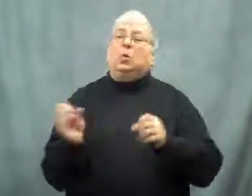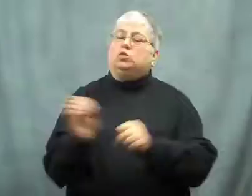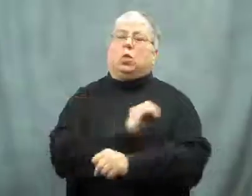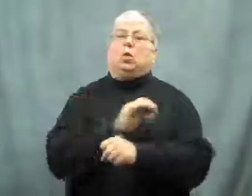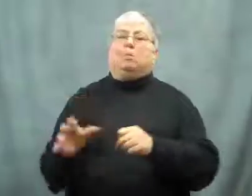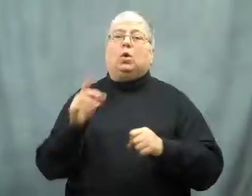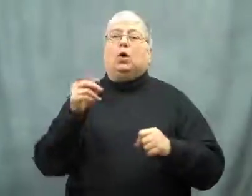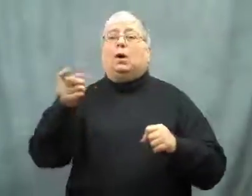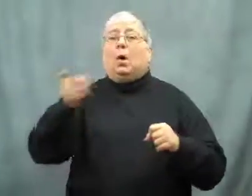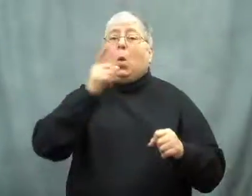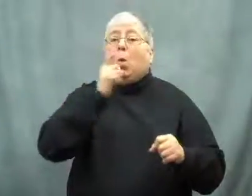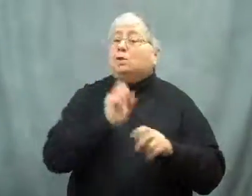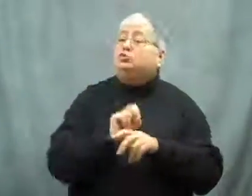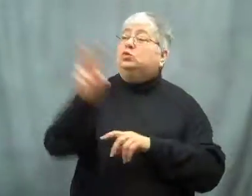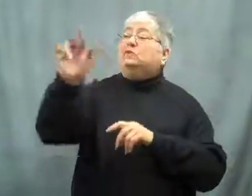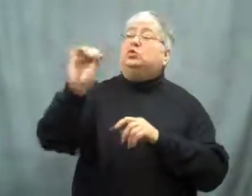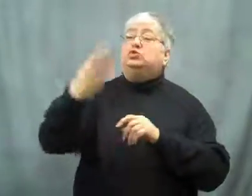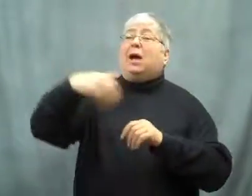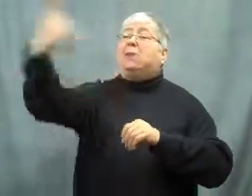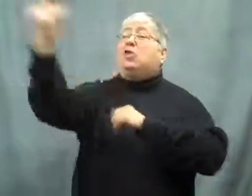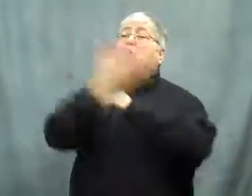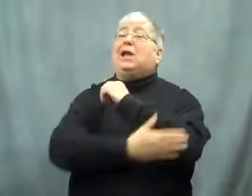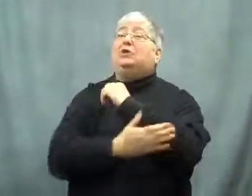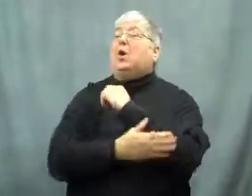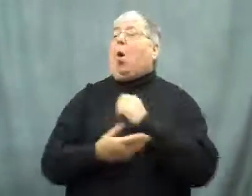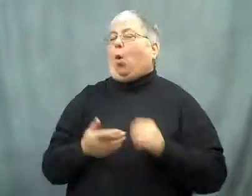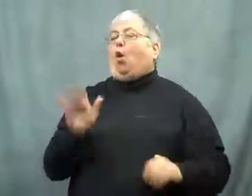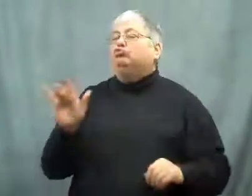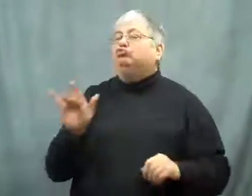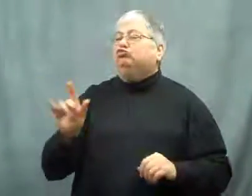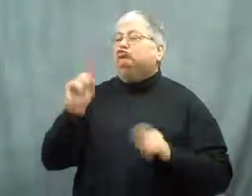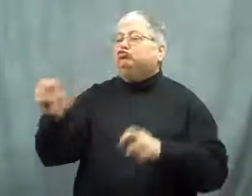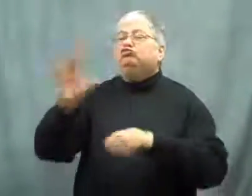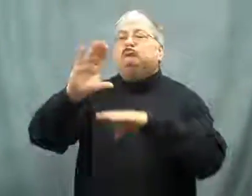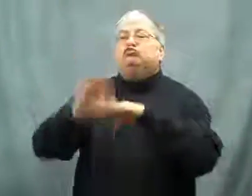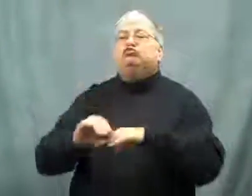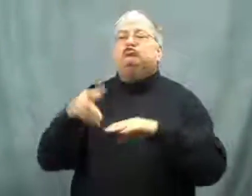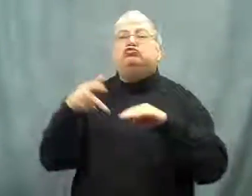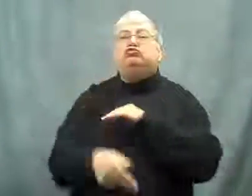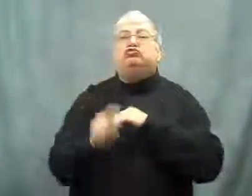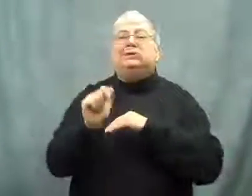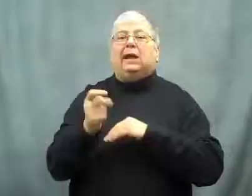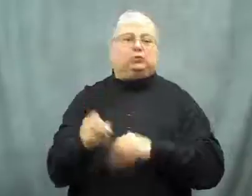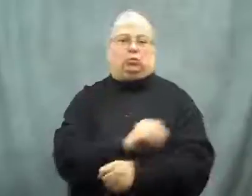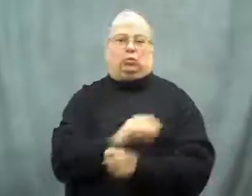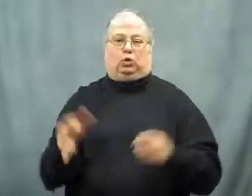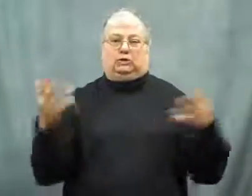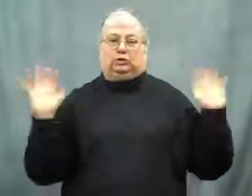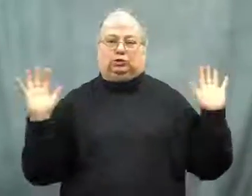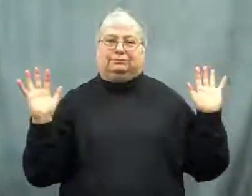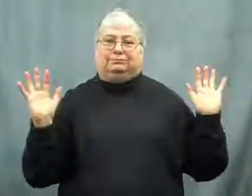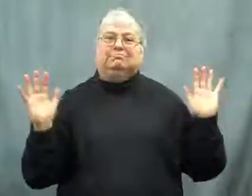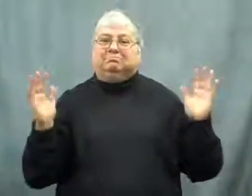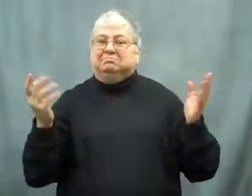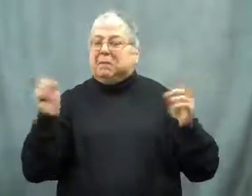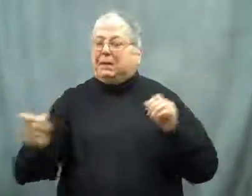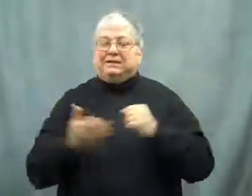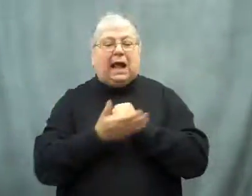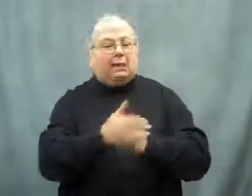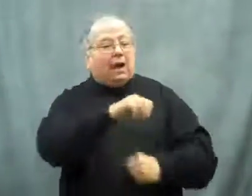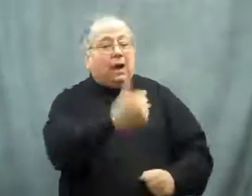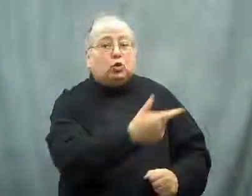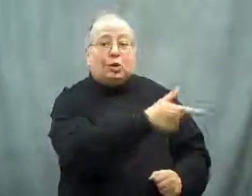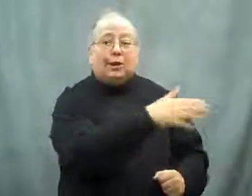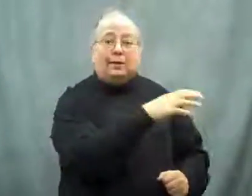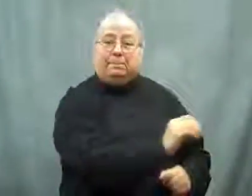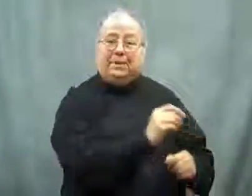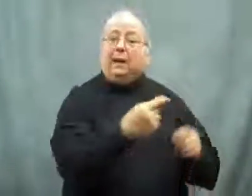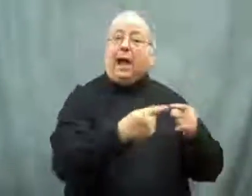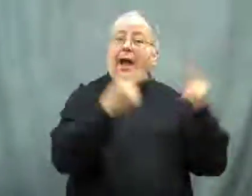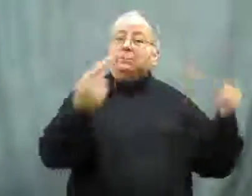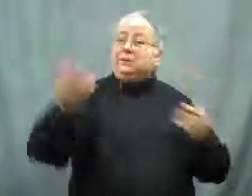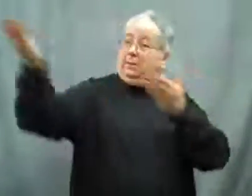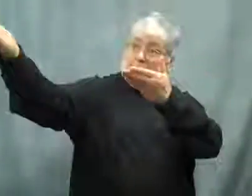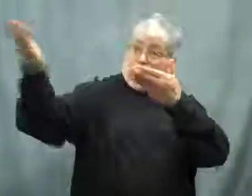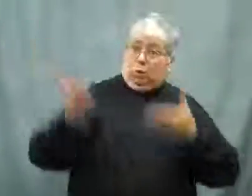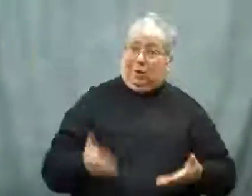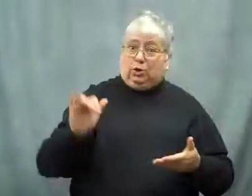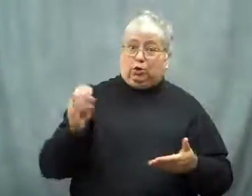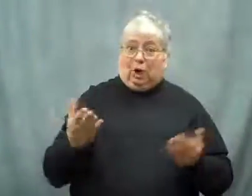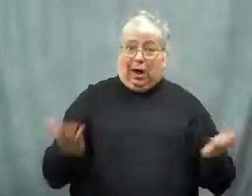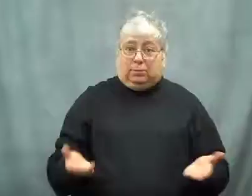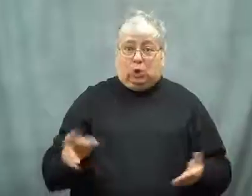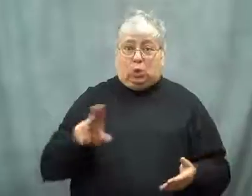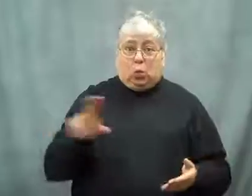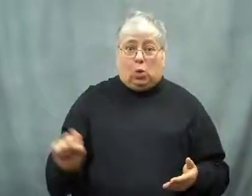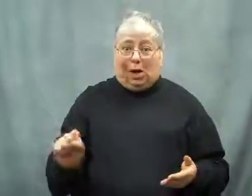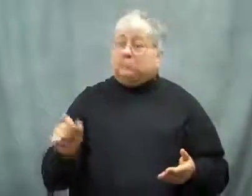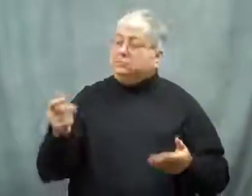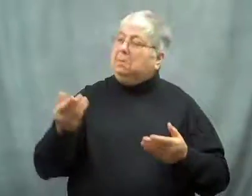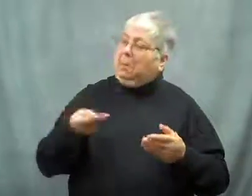There would be no more tax breaks for companies exporting jobs overseas.